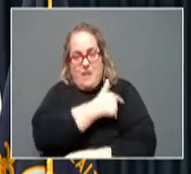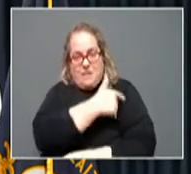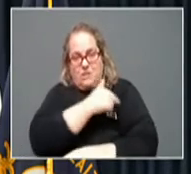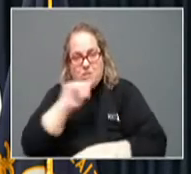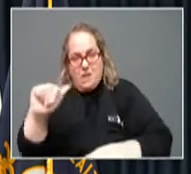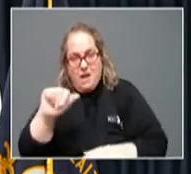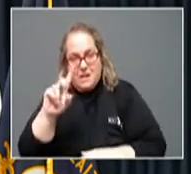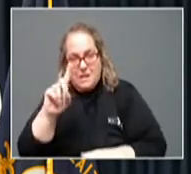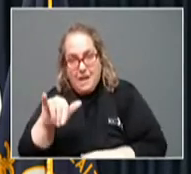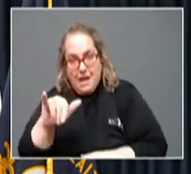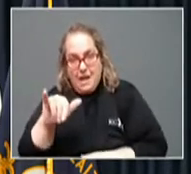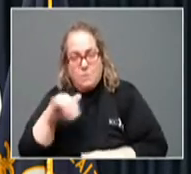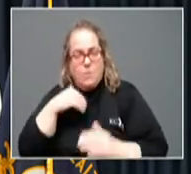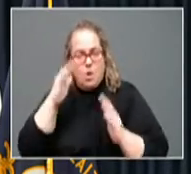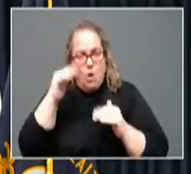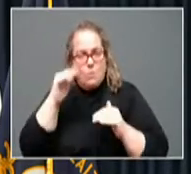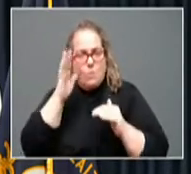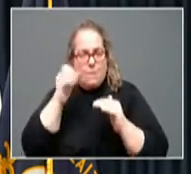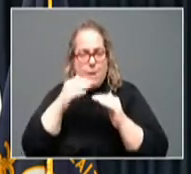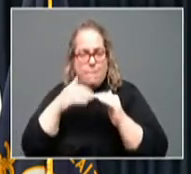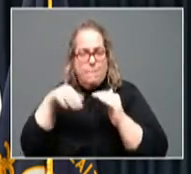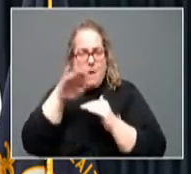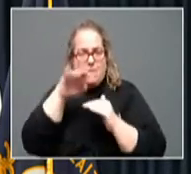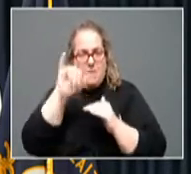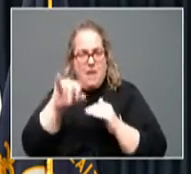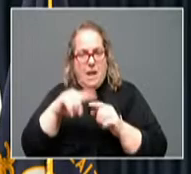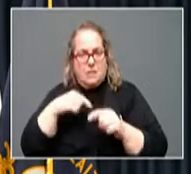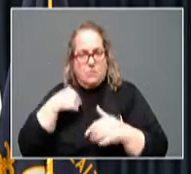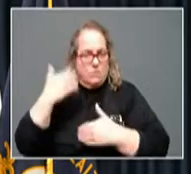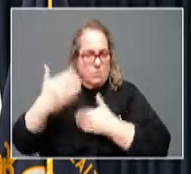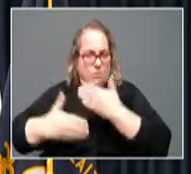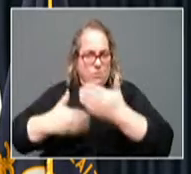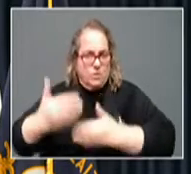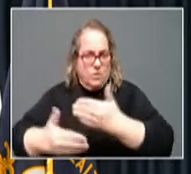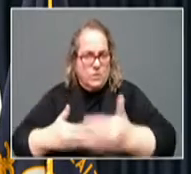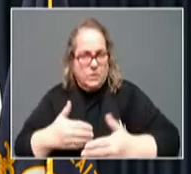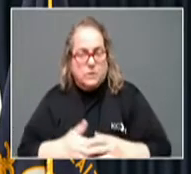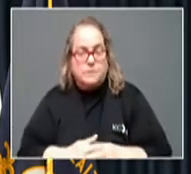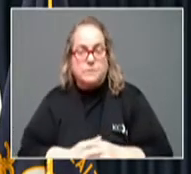be above that. As we move forward. Looking at our demographics.